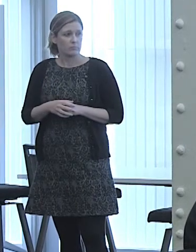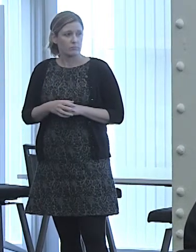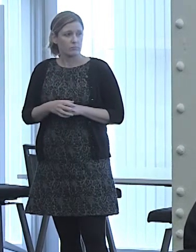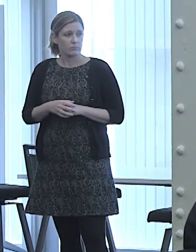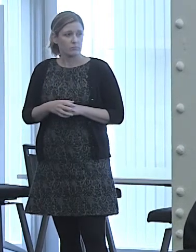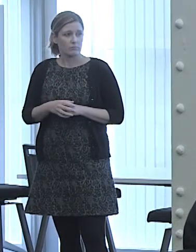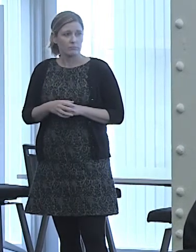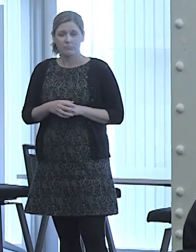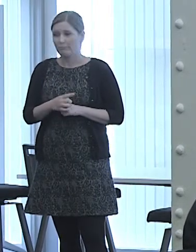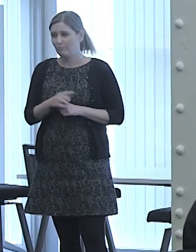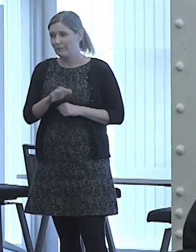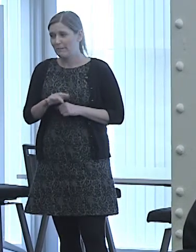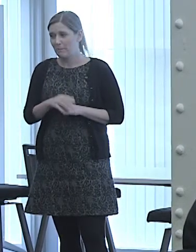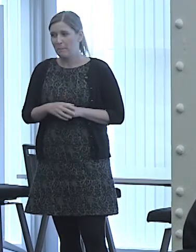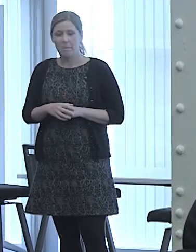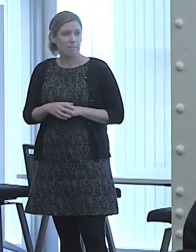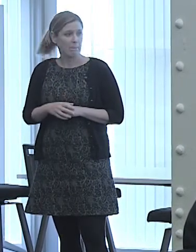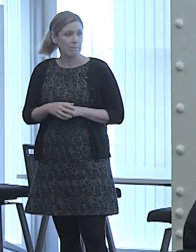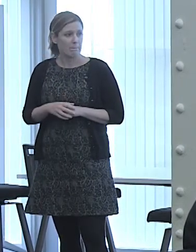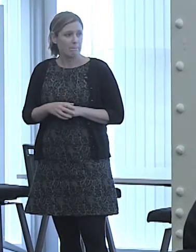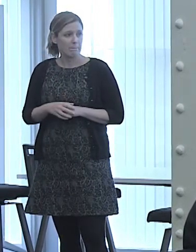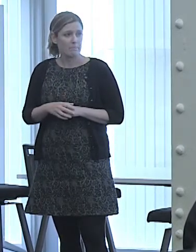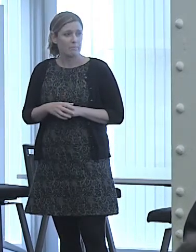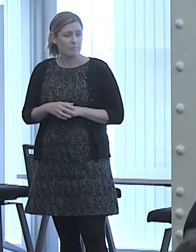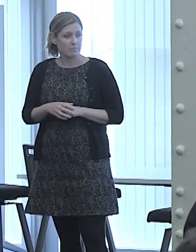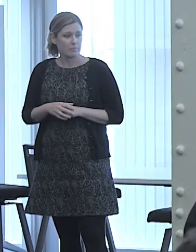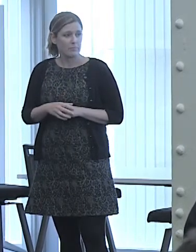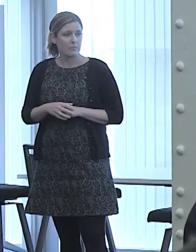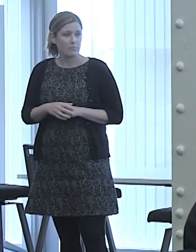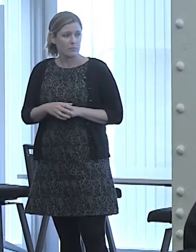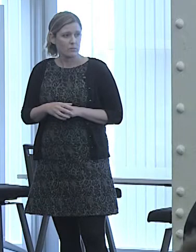That's A-U-T-I-S-T-I-C H-O-Y-A.